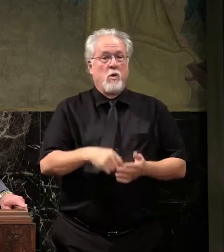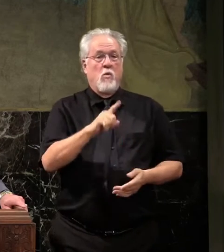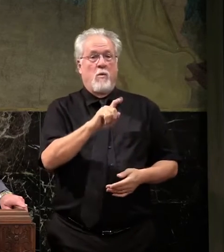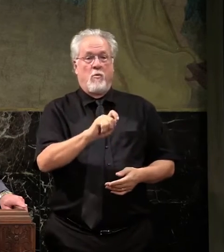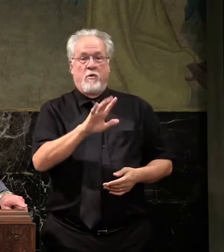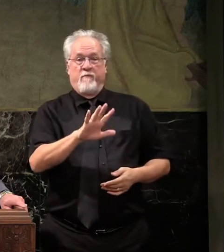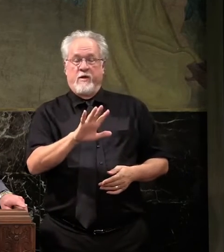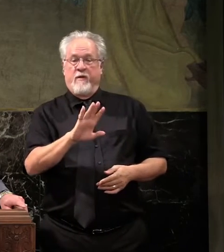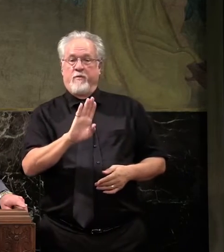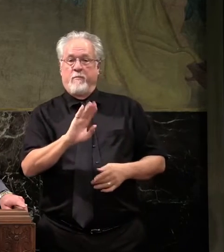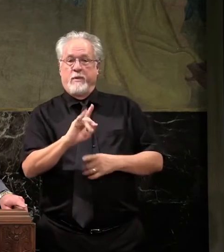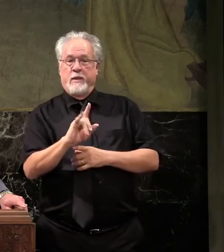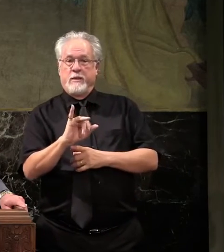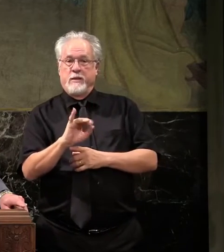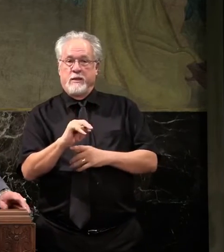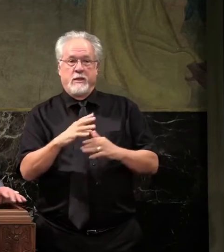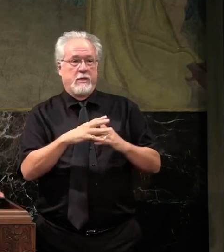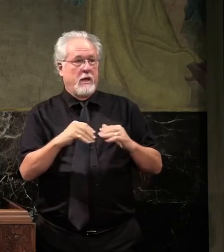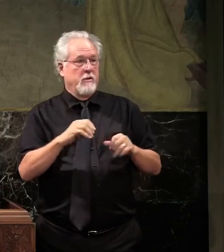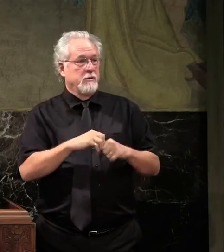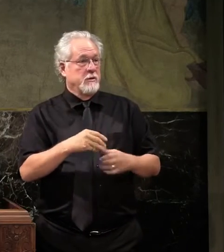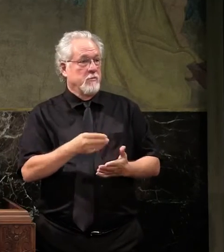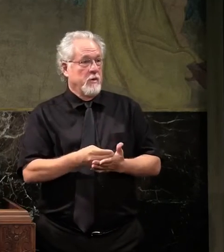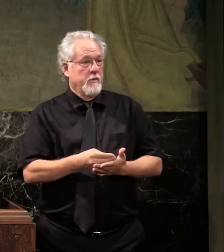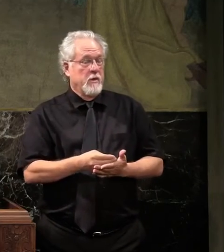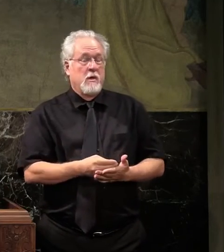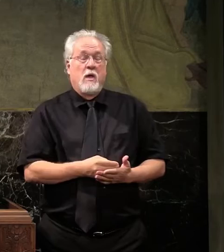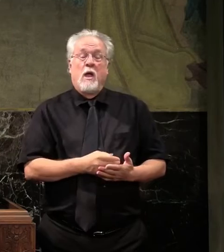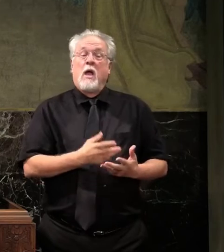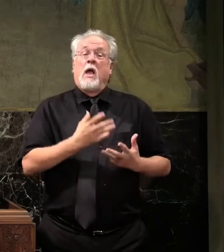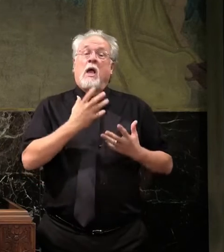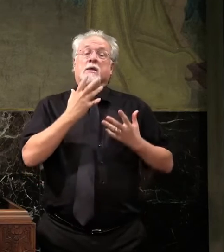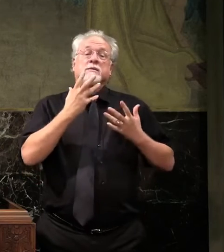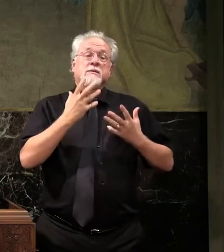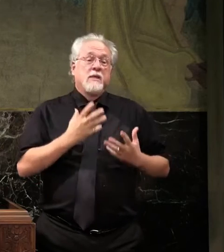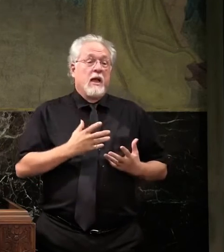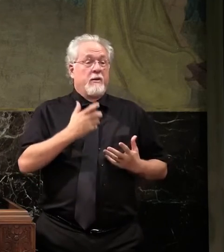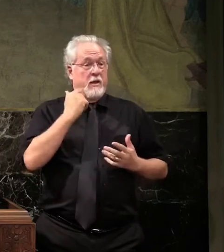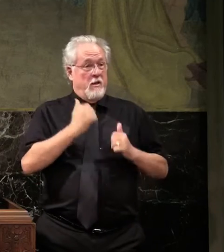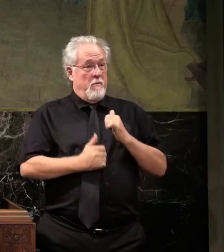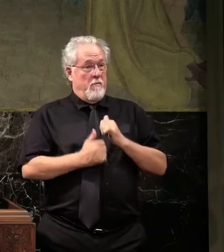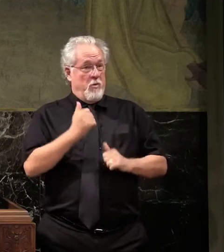revenue. Now, sadly despite the fact that much of our problem is structural in nature and